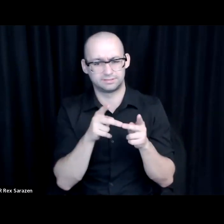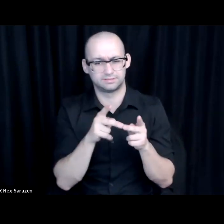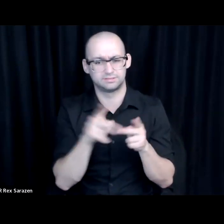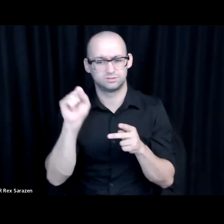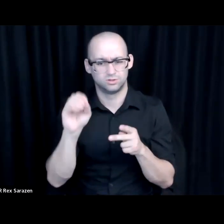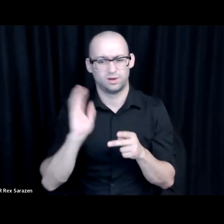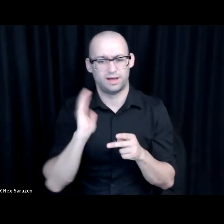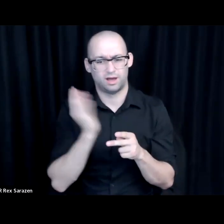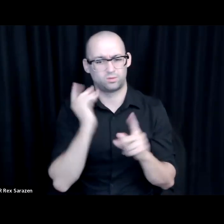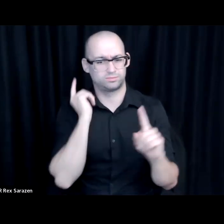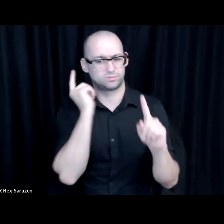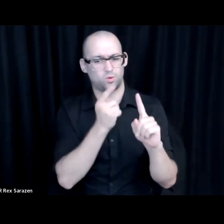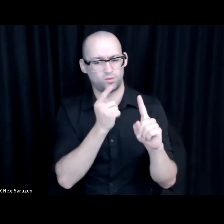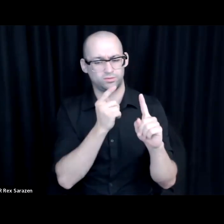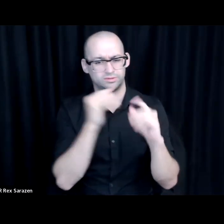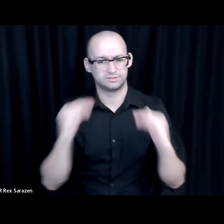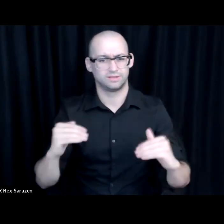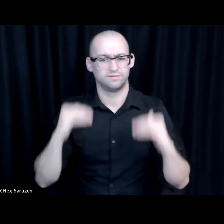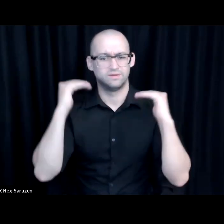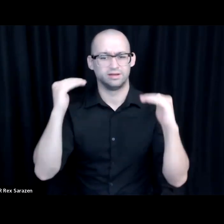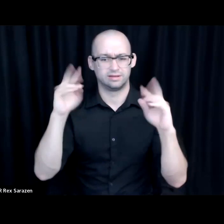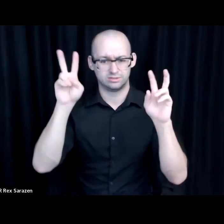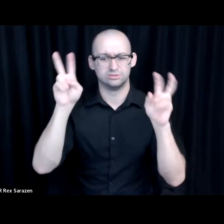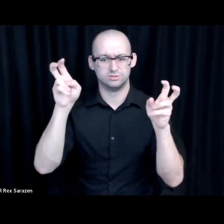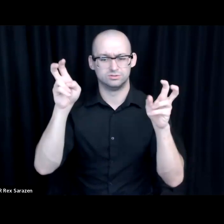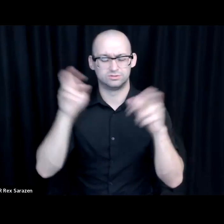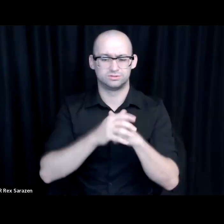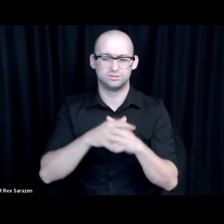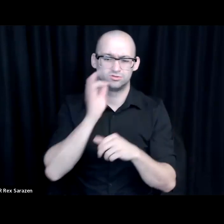is to elevate issues of mutual importance to Tribal Nations and the Governor's Administration,